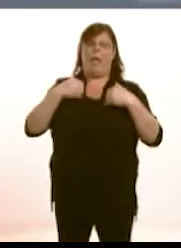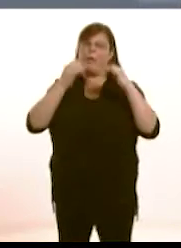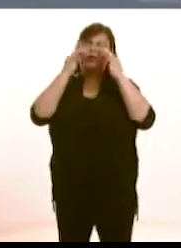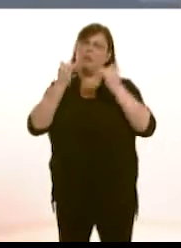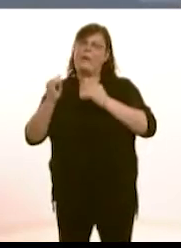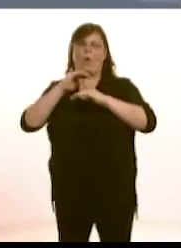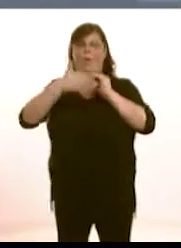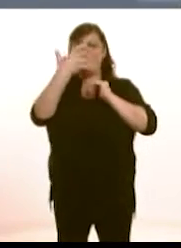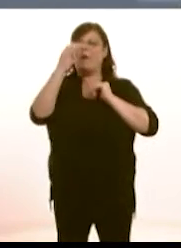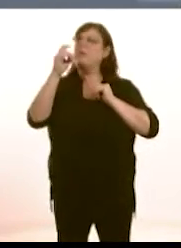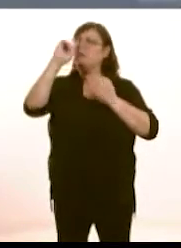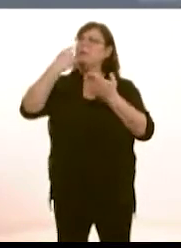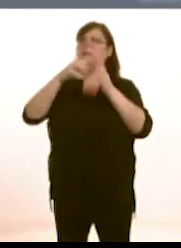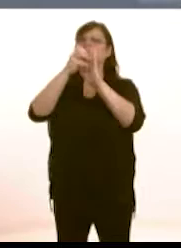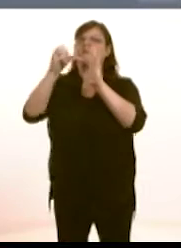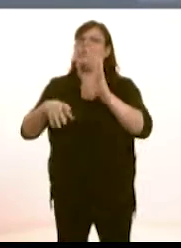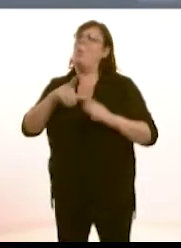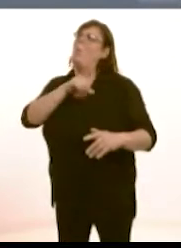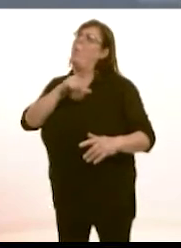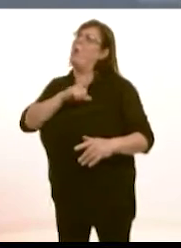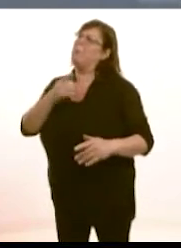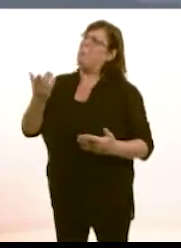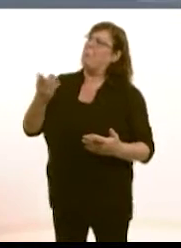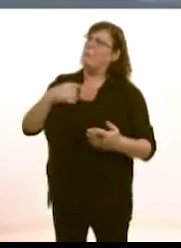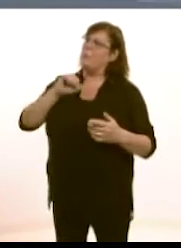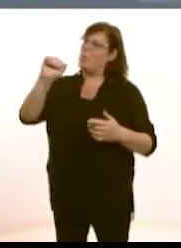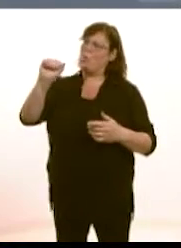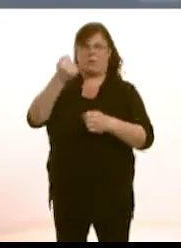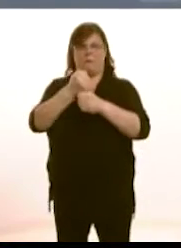Paul Davies: Now, your recent programme for government said it will again improve access